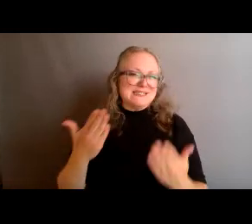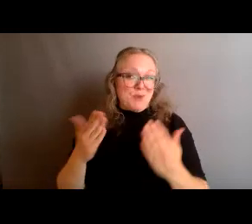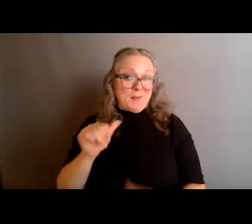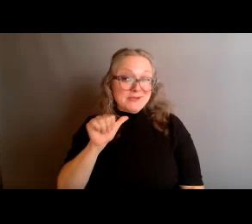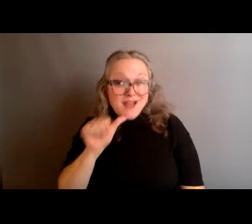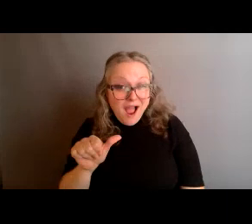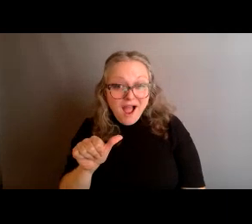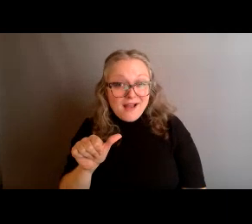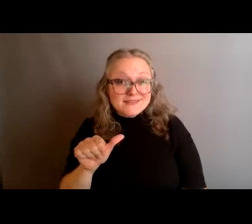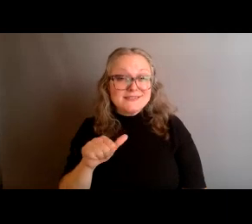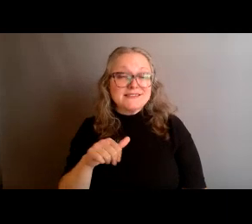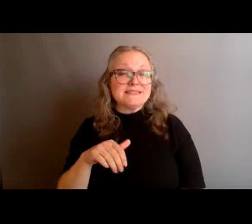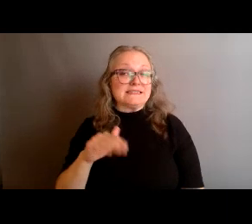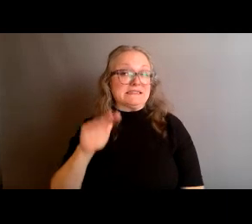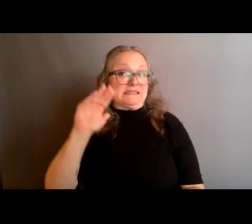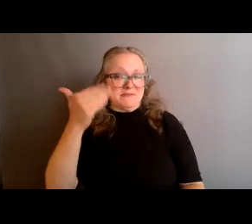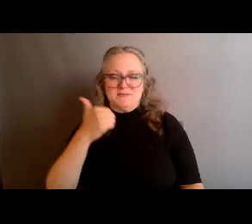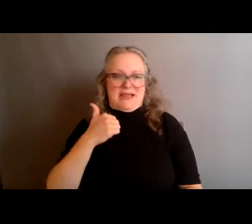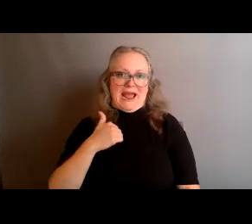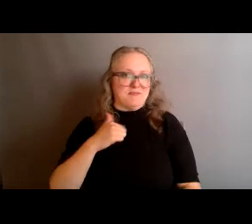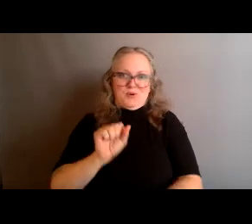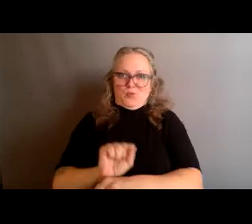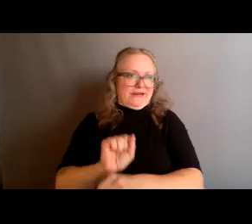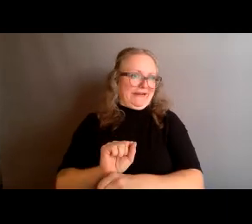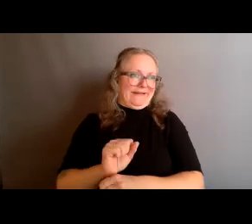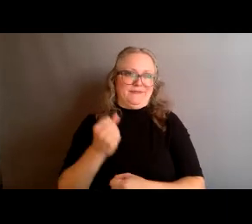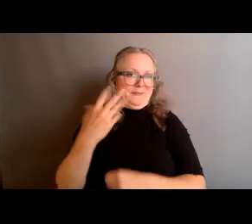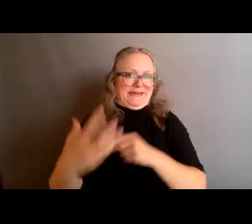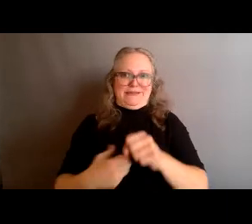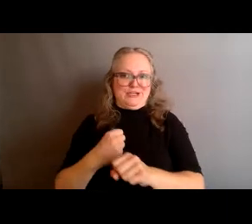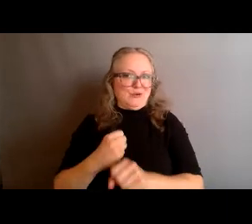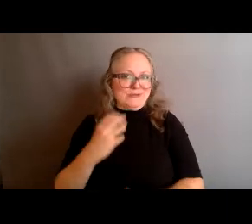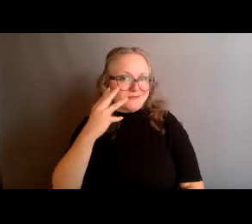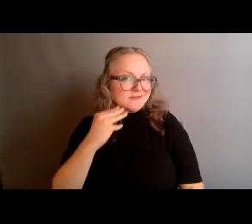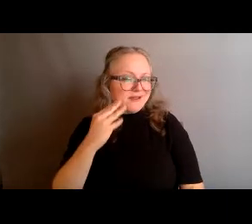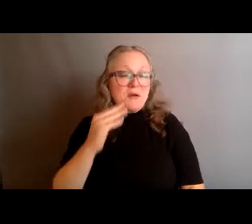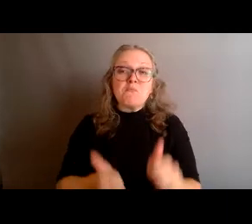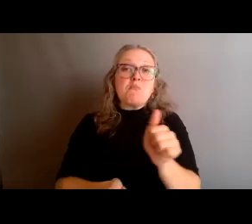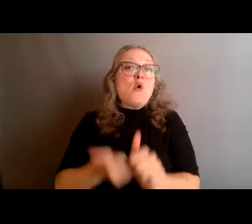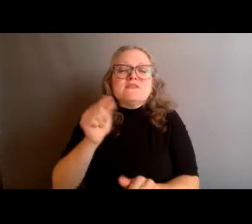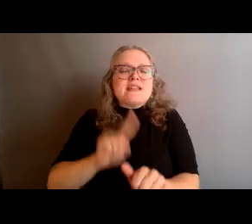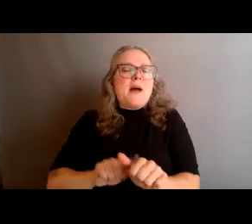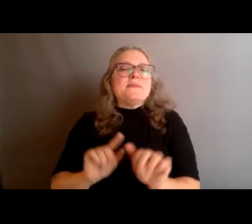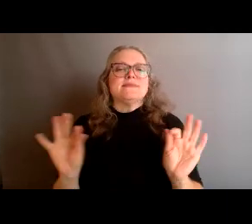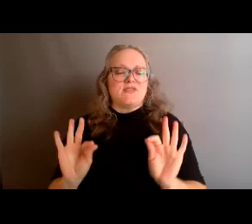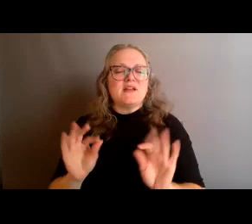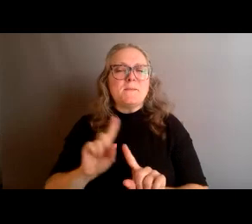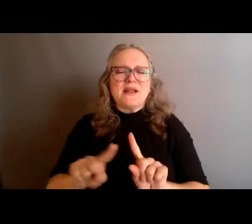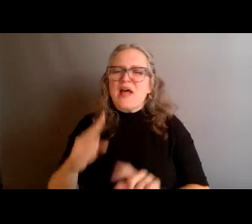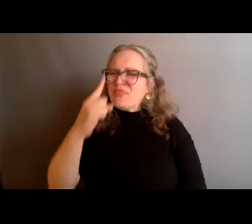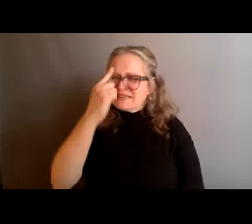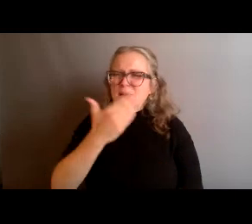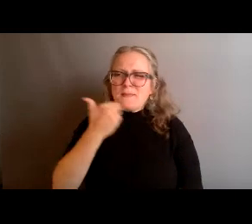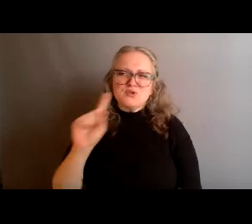It looks. I mean, I've done this a long time. Most of the time it's benign, but I really think you need to get it checked out for sure.